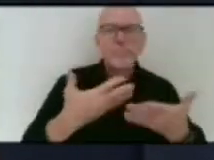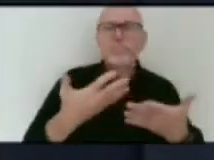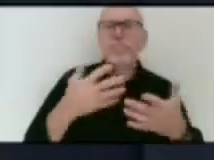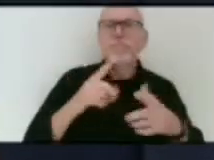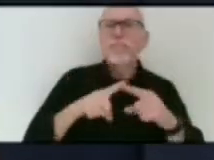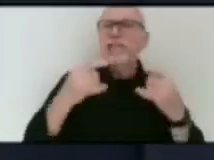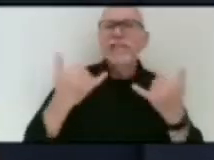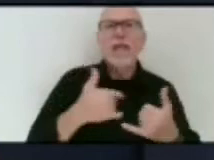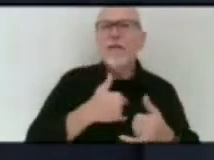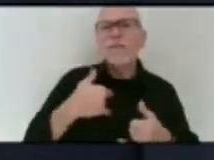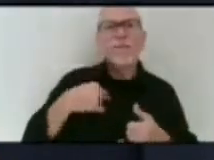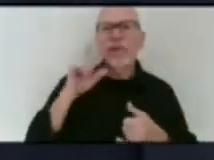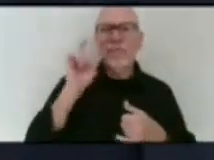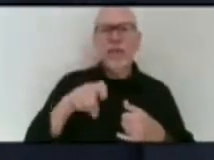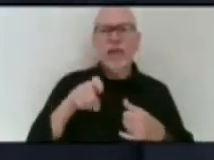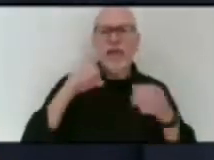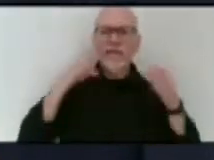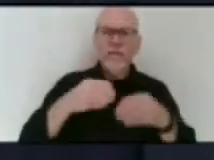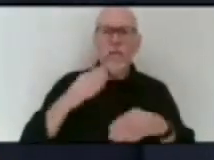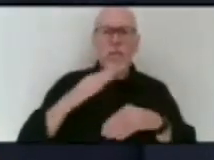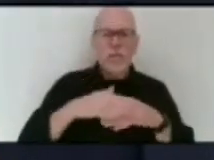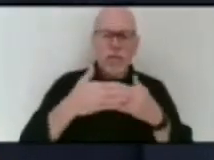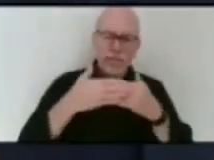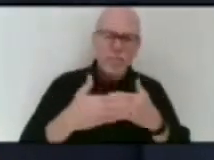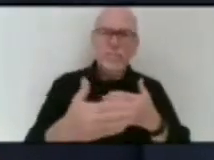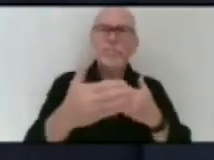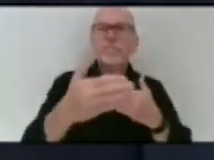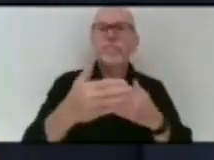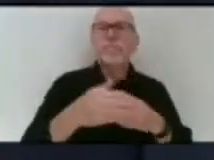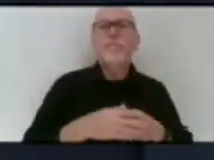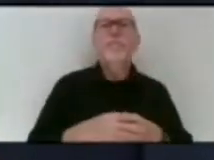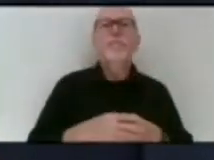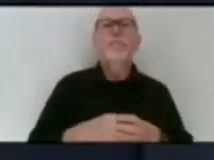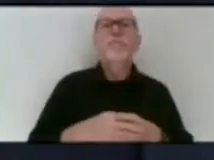light at the end of this tunnel. And there is light at the end of this tunnel.